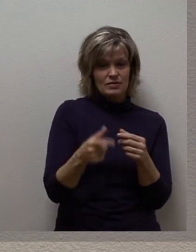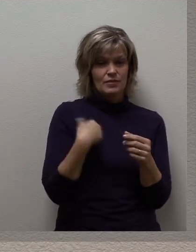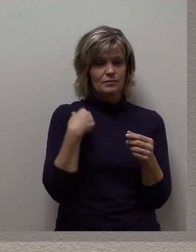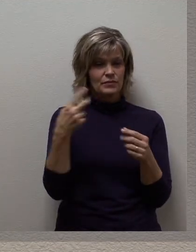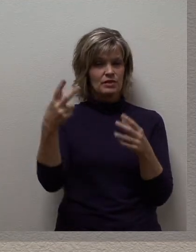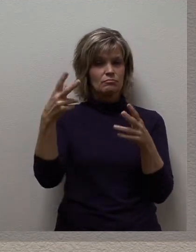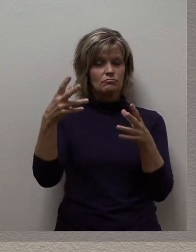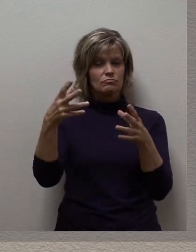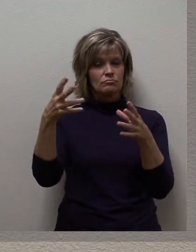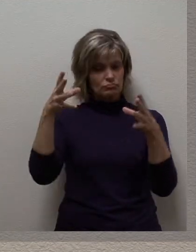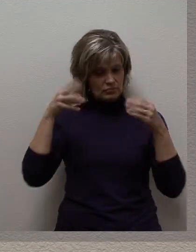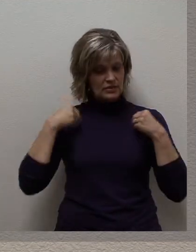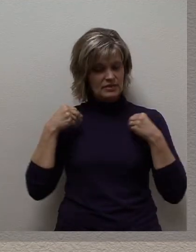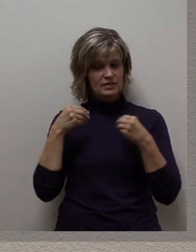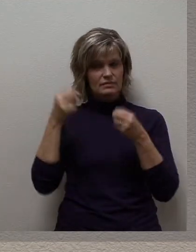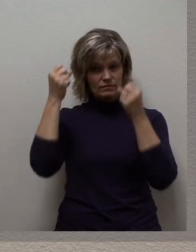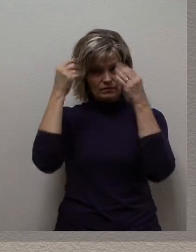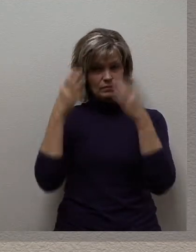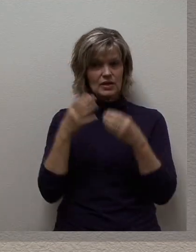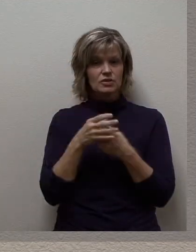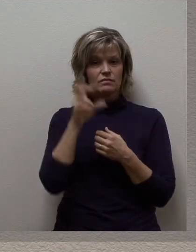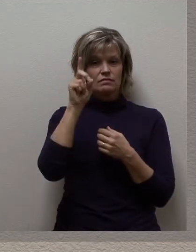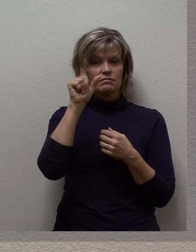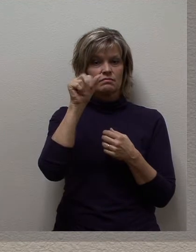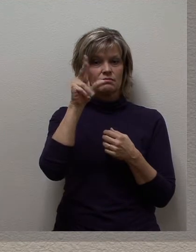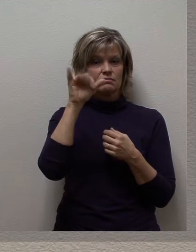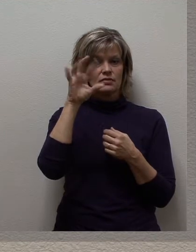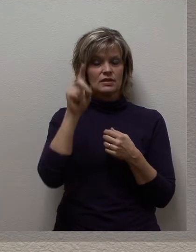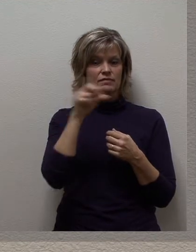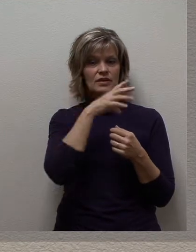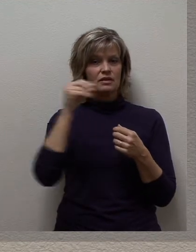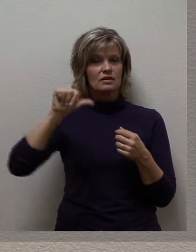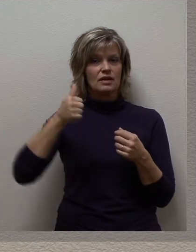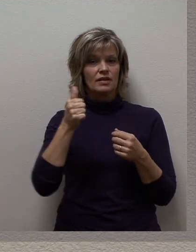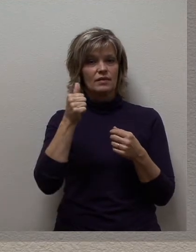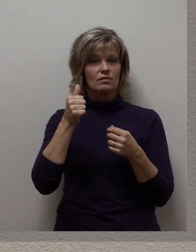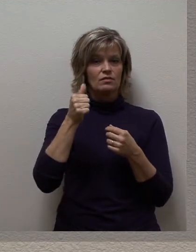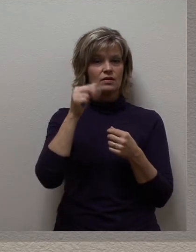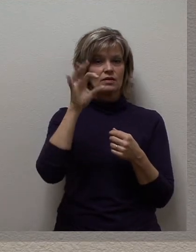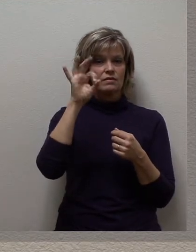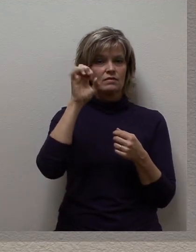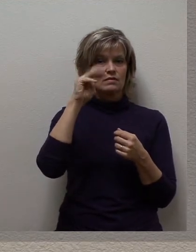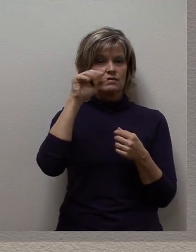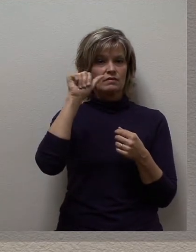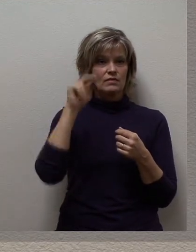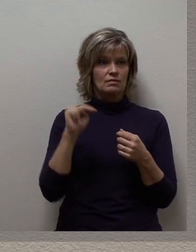receiving information from David and began getting information from FEMA and